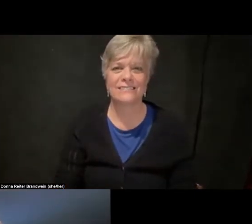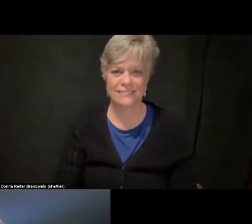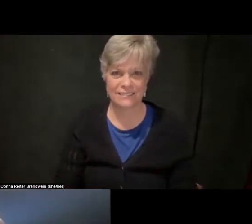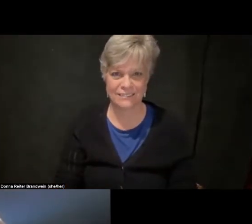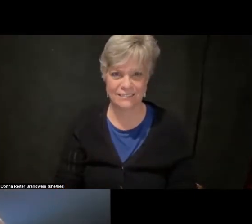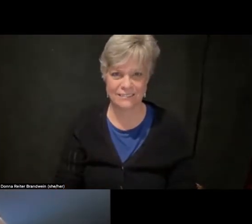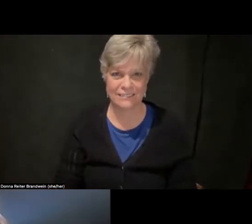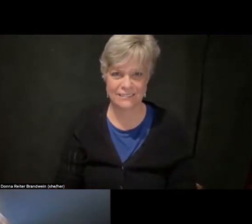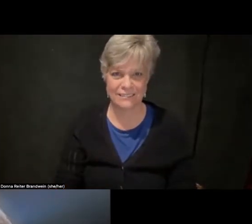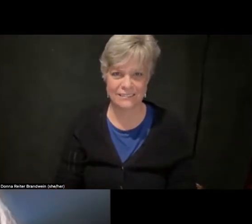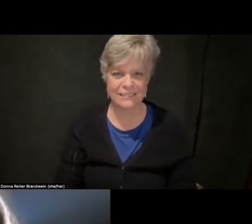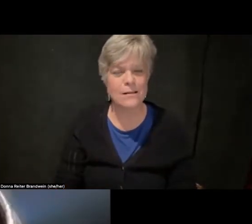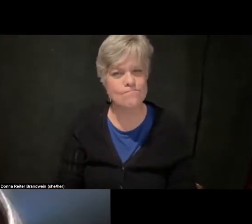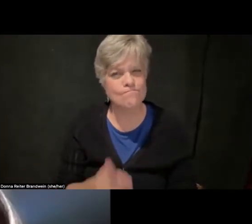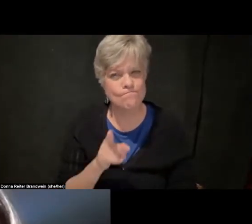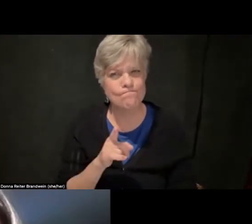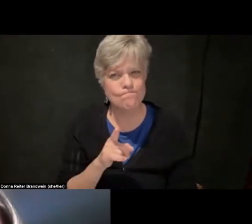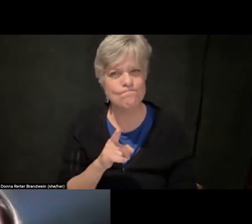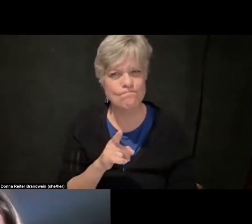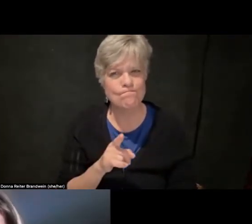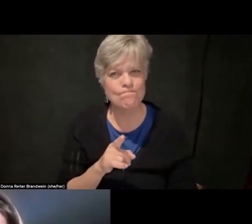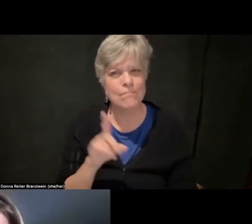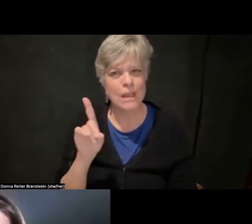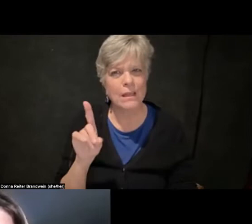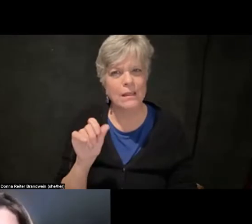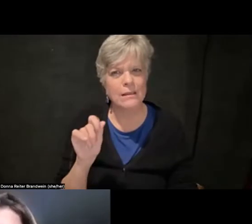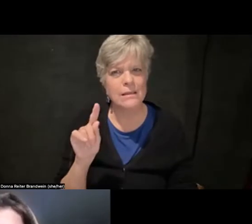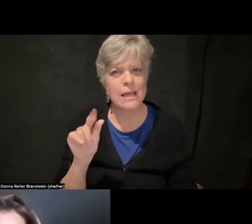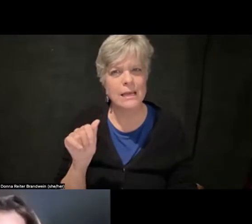I think for the data collection challenges,